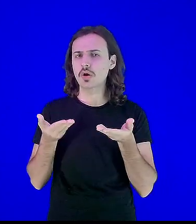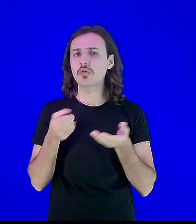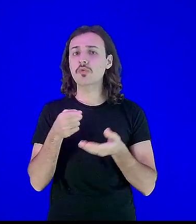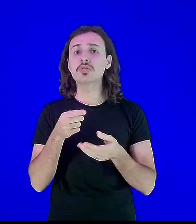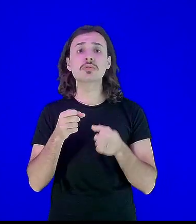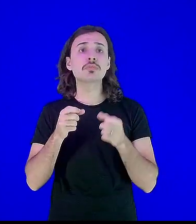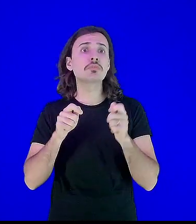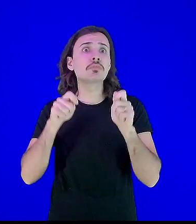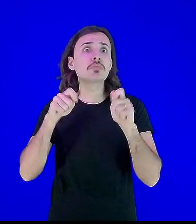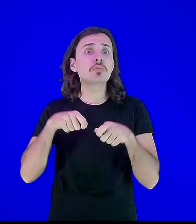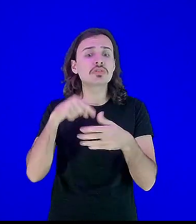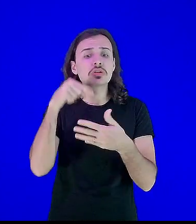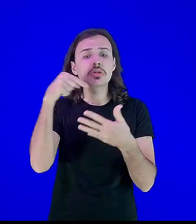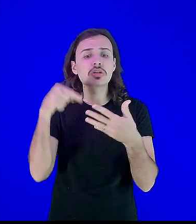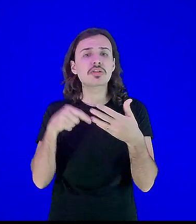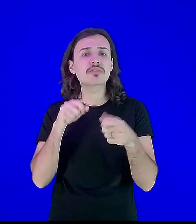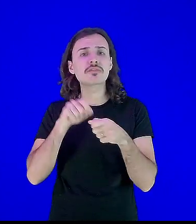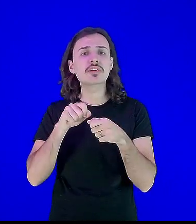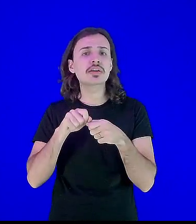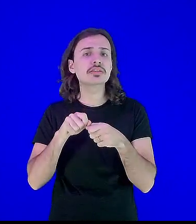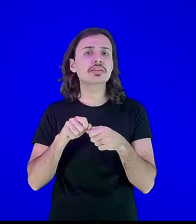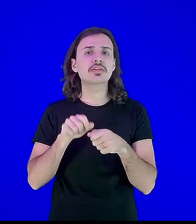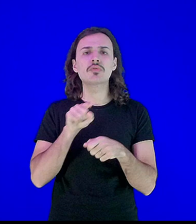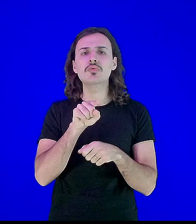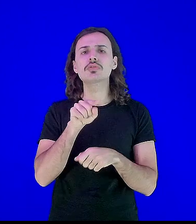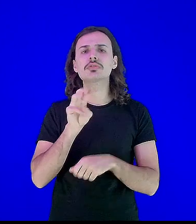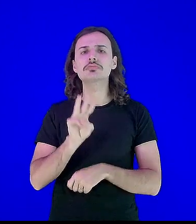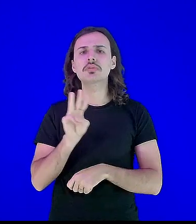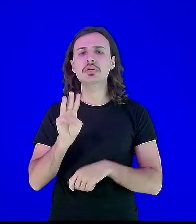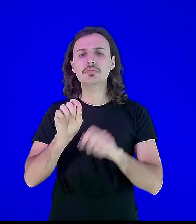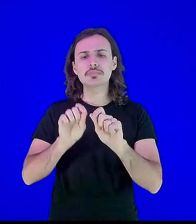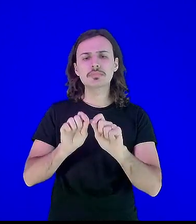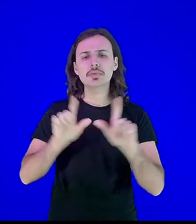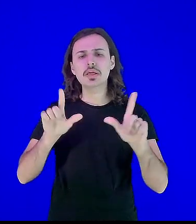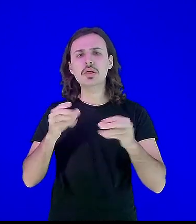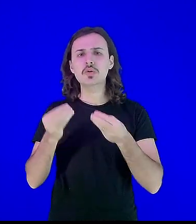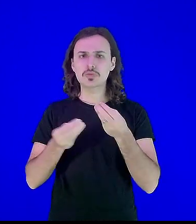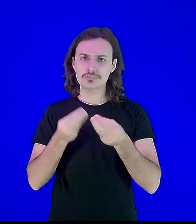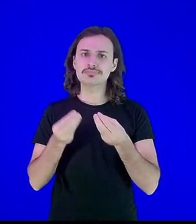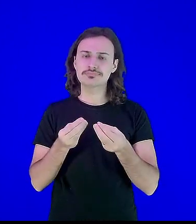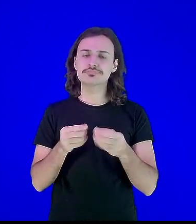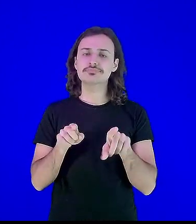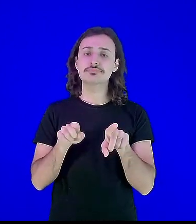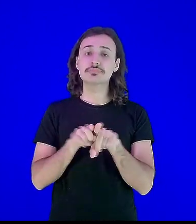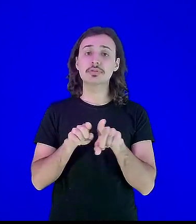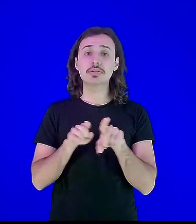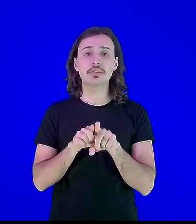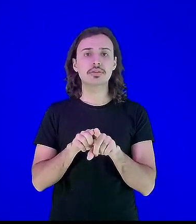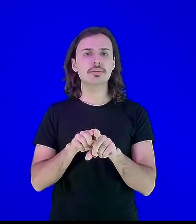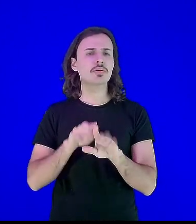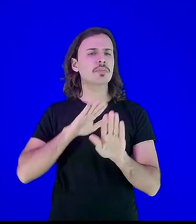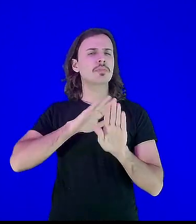where you can go to access it Second, I will Talk a bit about the reasoning behind the creation of LetraSinal